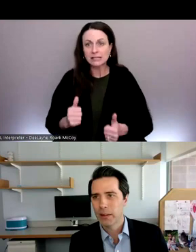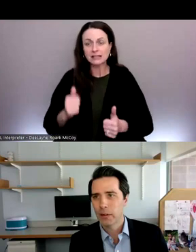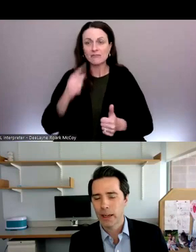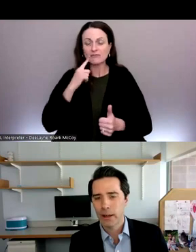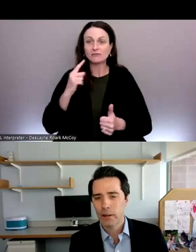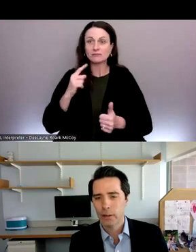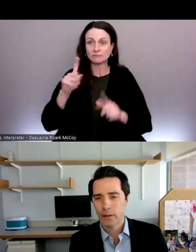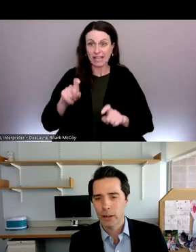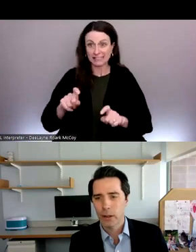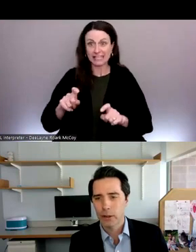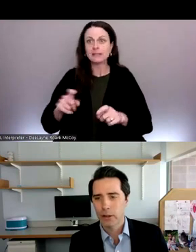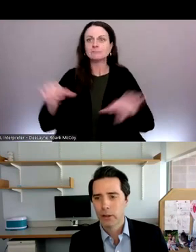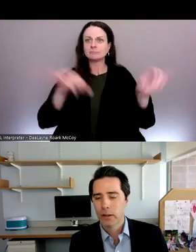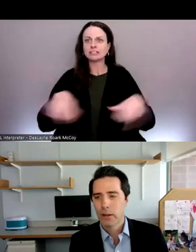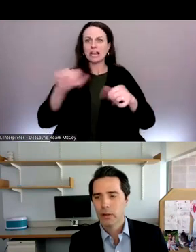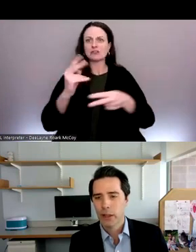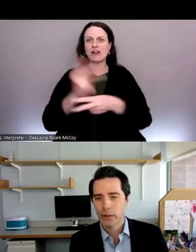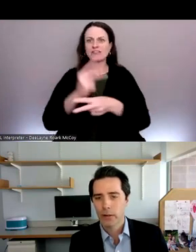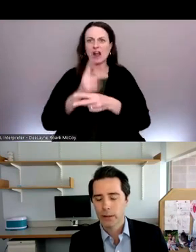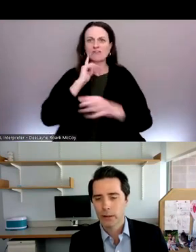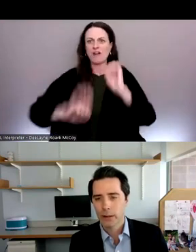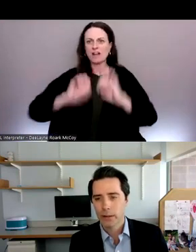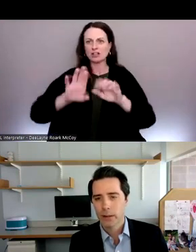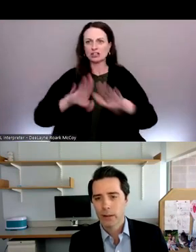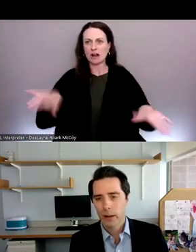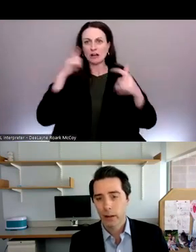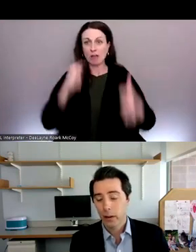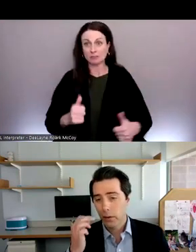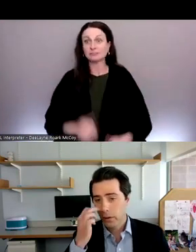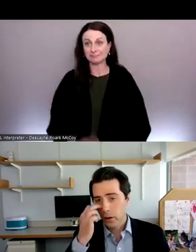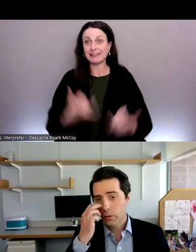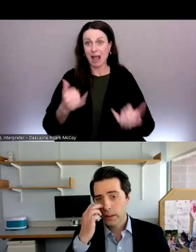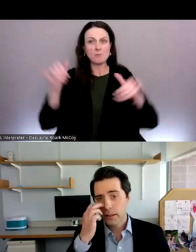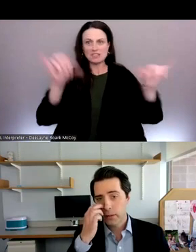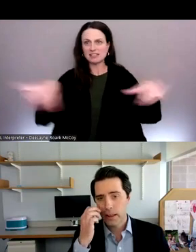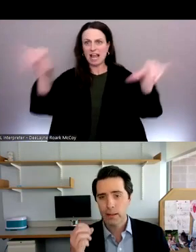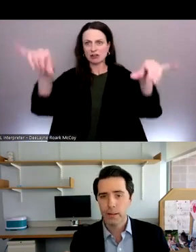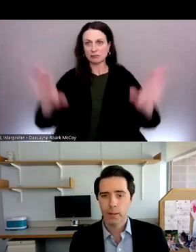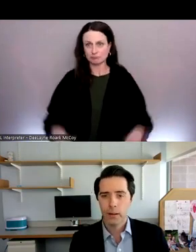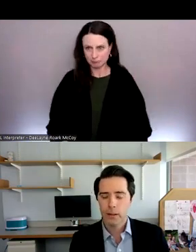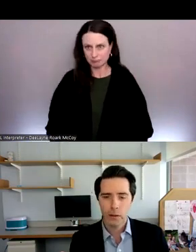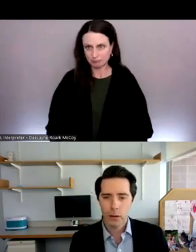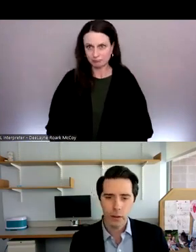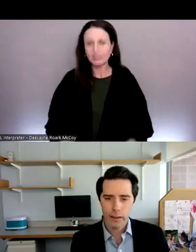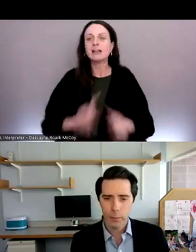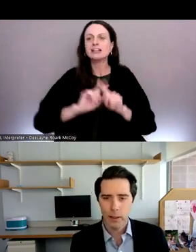standard of care for evaluation of childhood hearing loss it all these